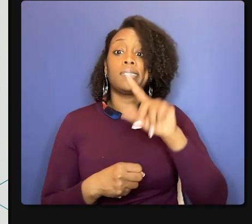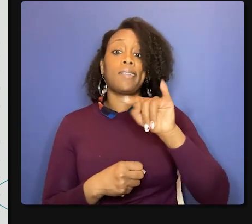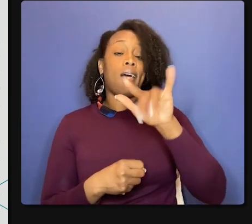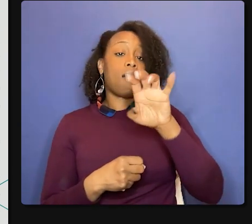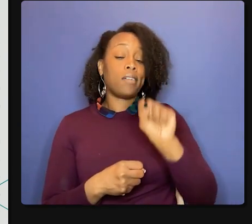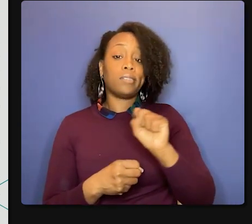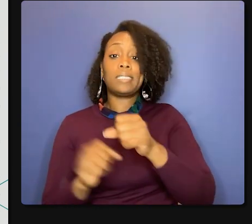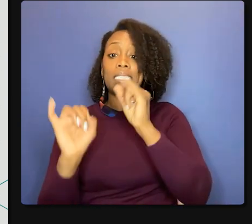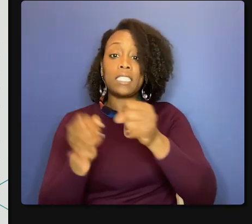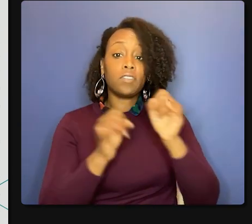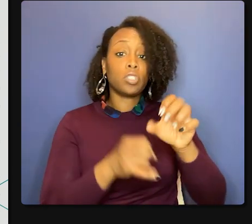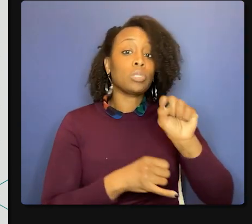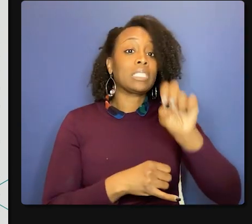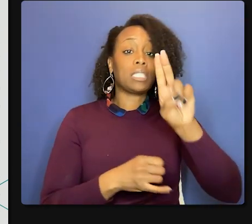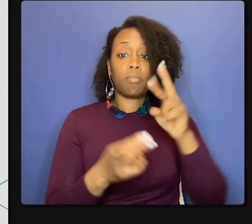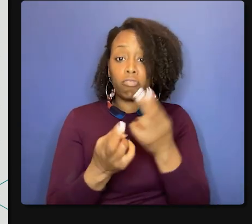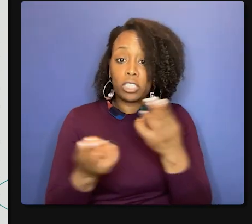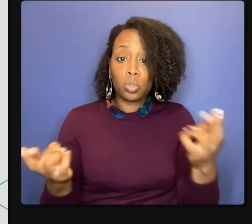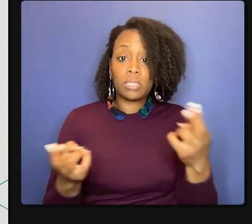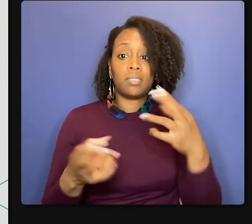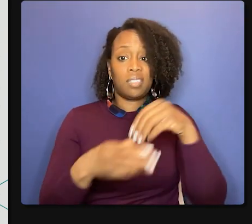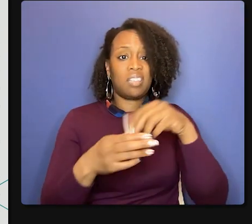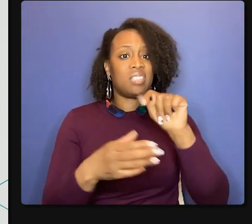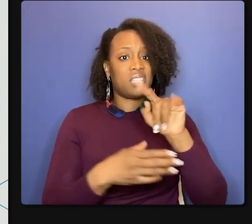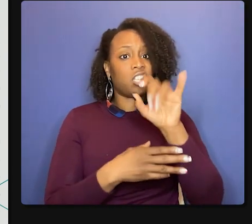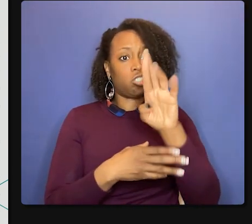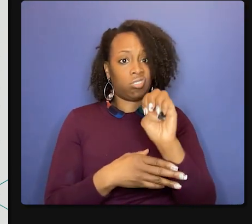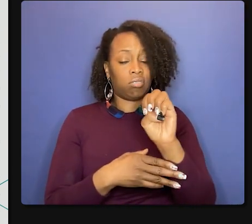tiles, individual sub resources in a texture.